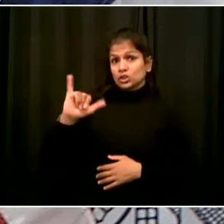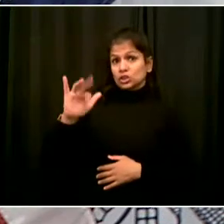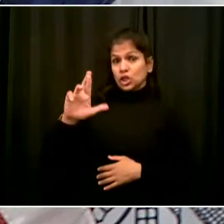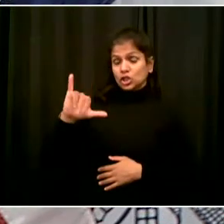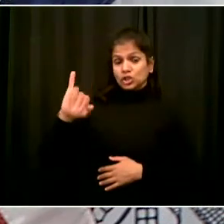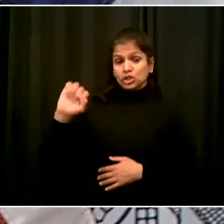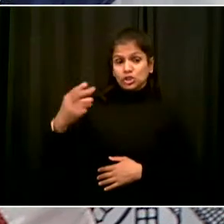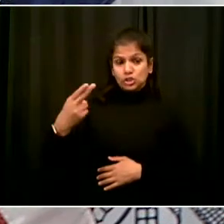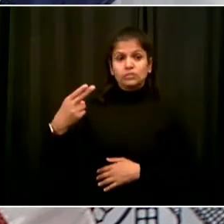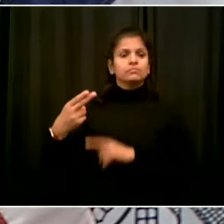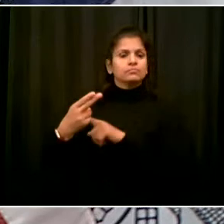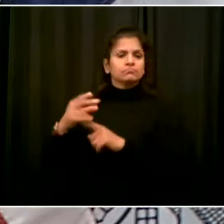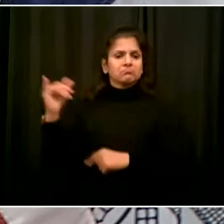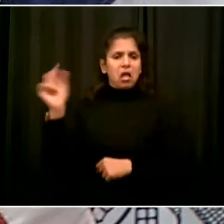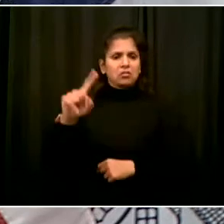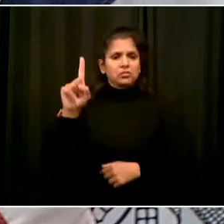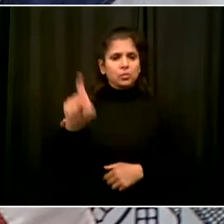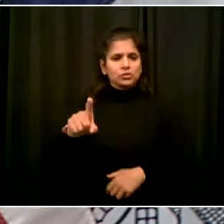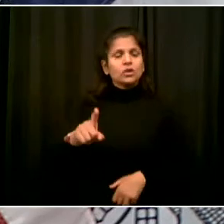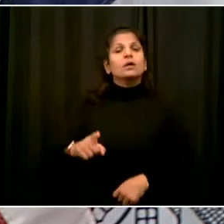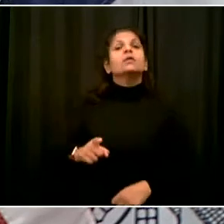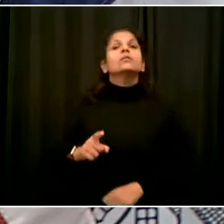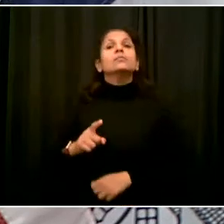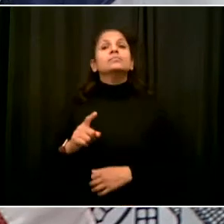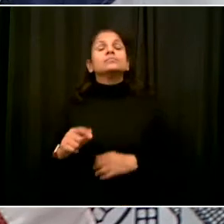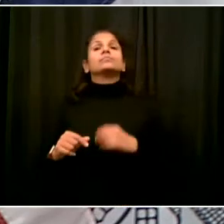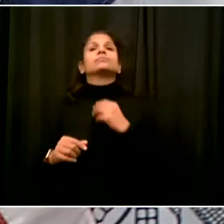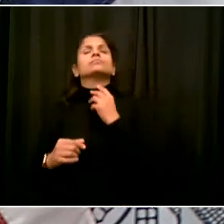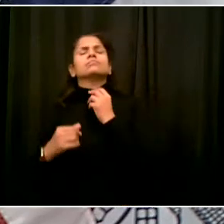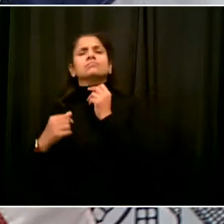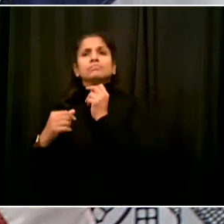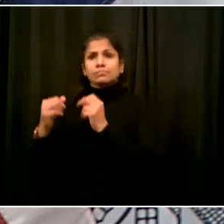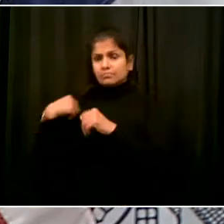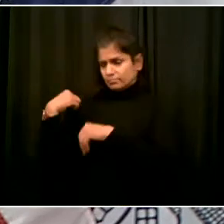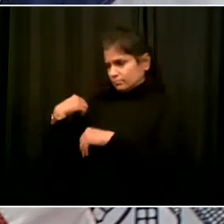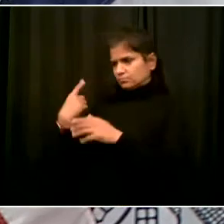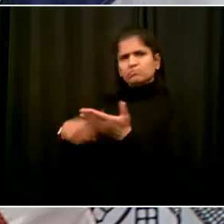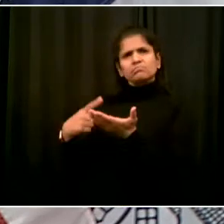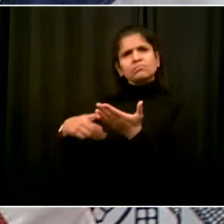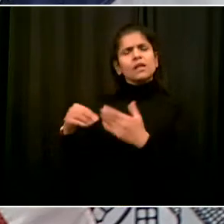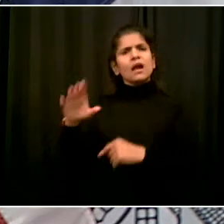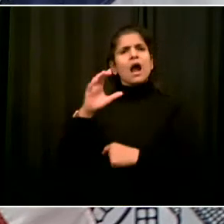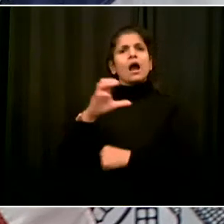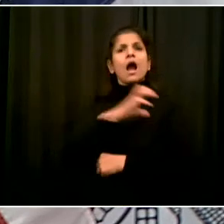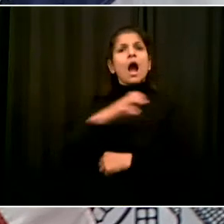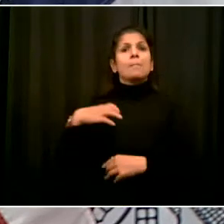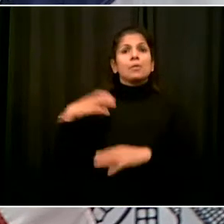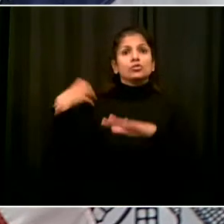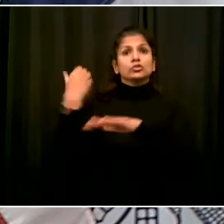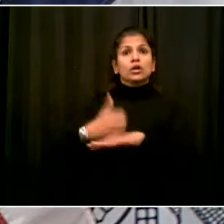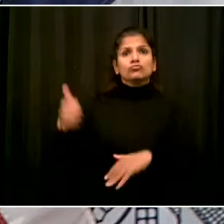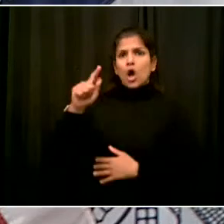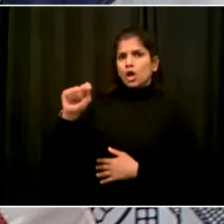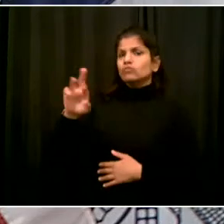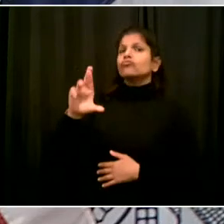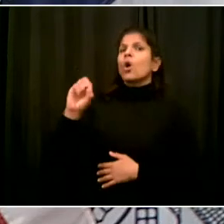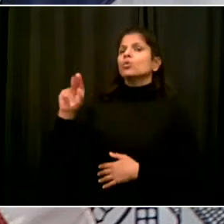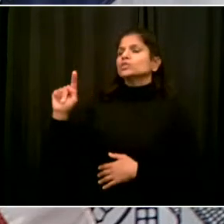CAREER AND YOU KNOW WHAT A GOOD MAN HE WAS. BOTTOM LINE. VERY MUCH SO. IF WE E UCOLD GGET